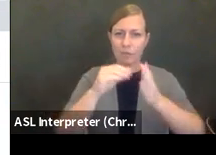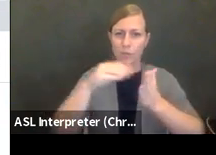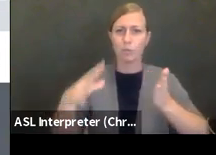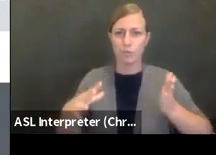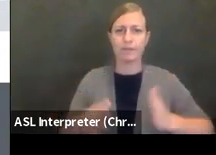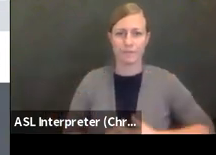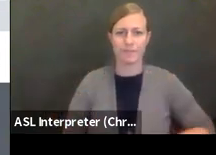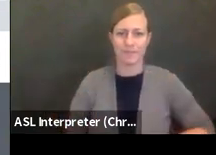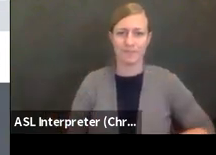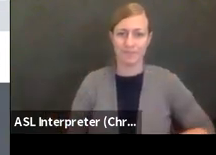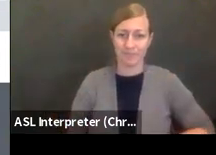ESD 112-- Kristina Wambold: Does that answer the question.